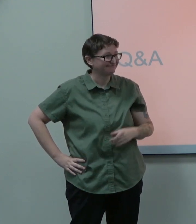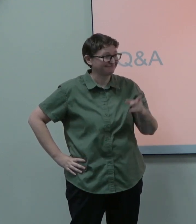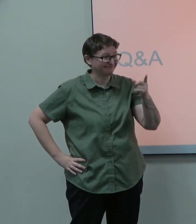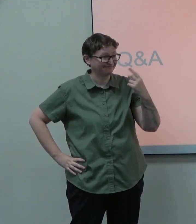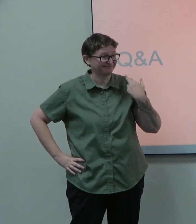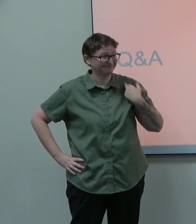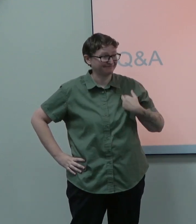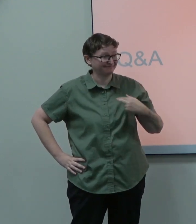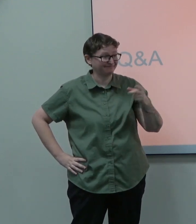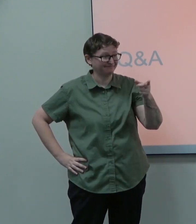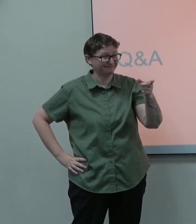Can I answer first?